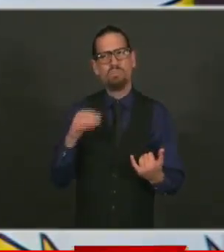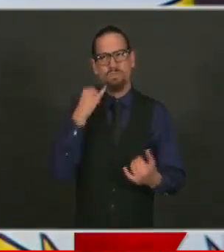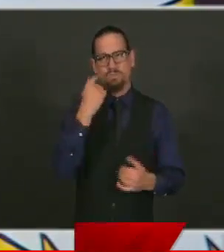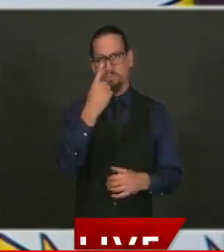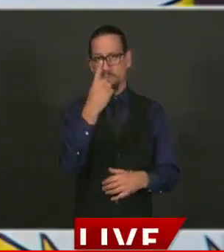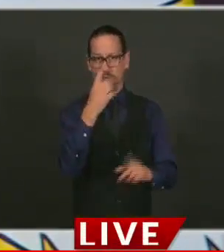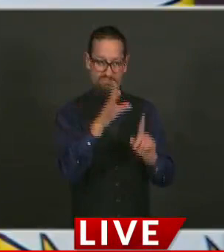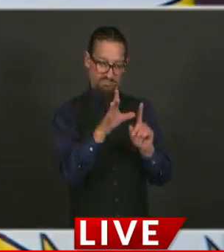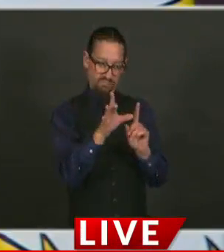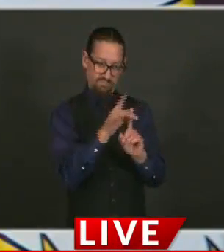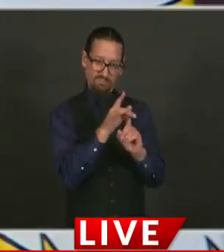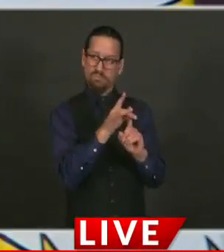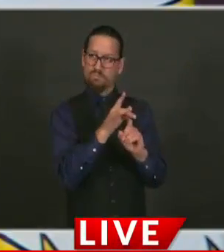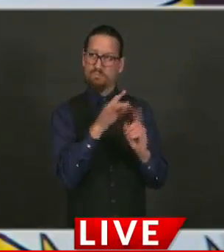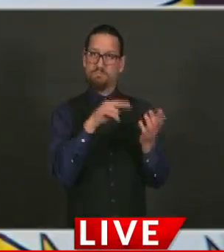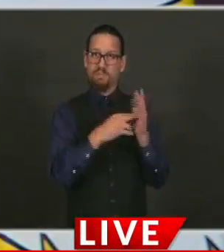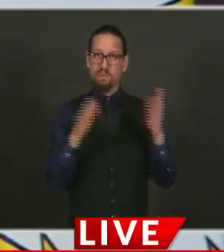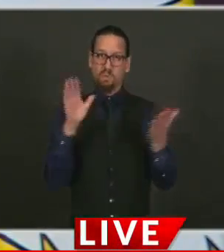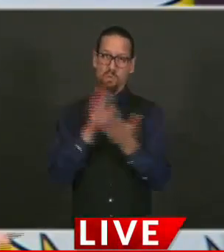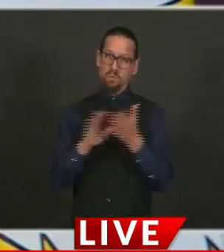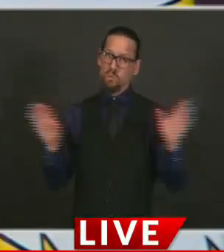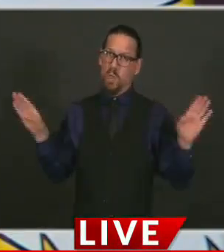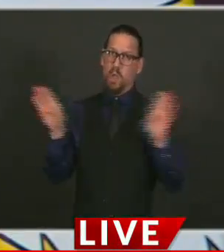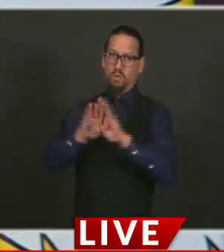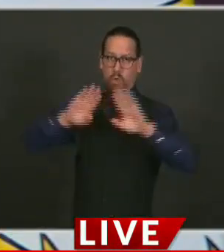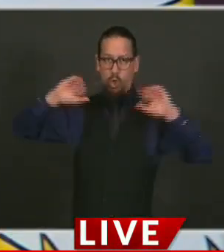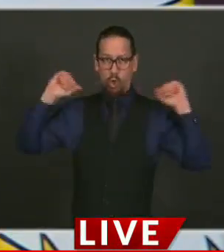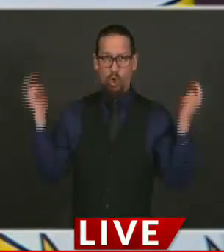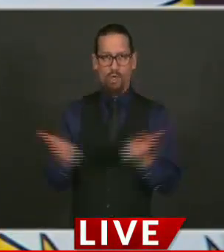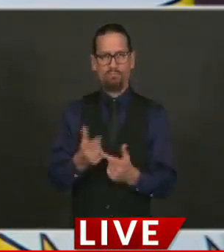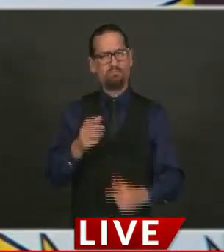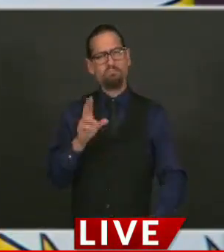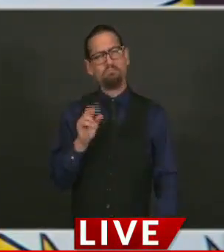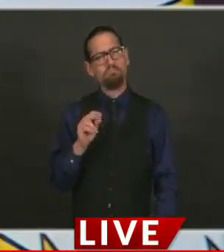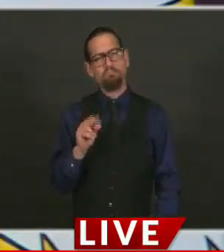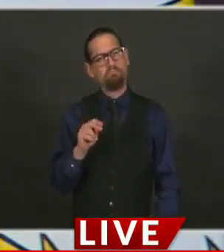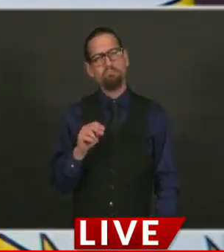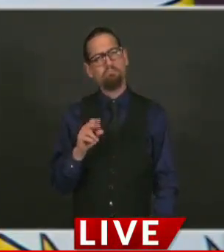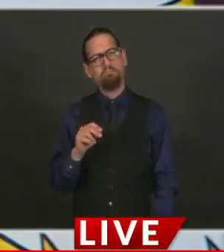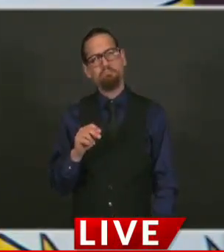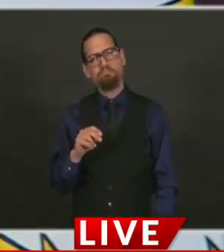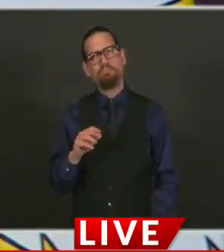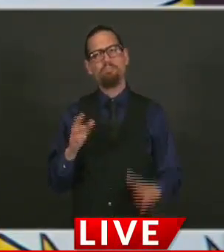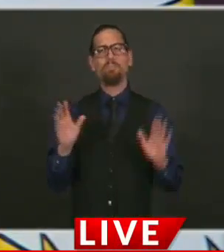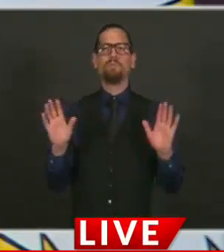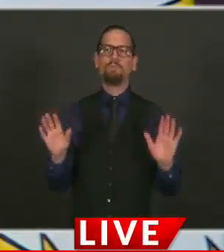THERE IS NO NEED TO CLOSE. THERE IS NO NEED TO CLOSE IF SOMEBODY TESTS POSITIVE, IF A COUPLE OF STUDENTS TEST